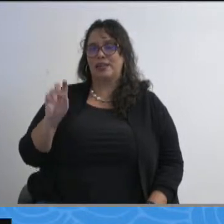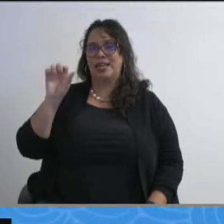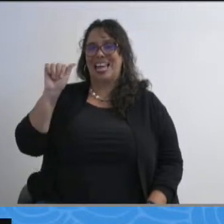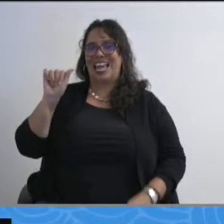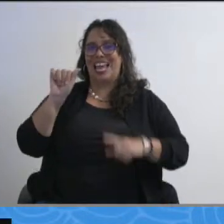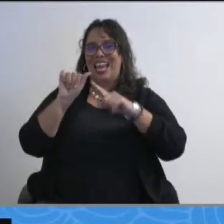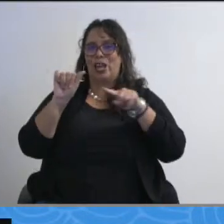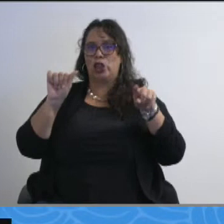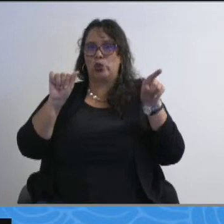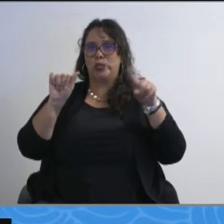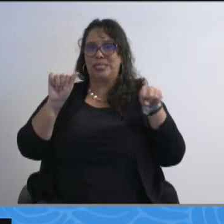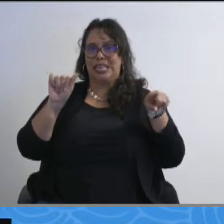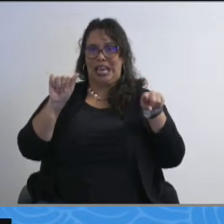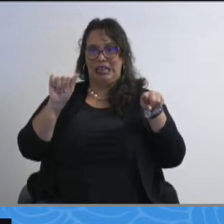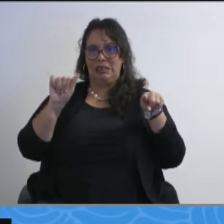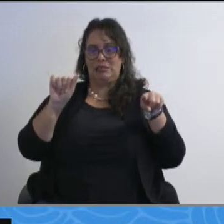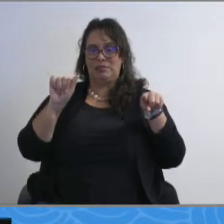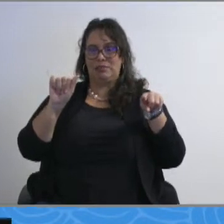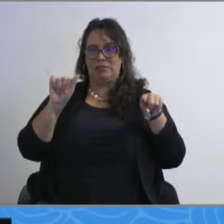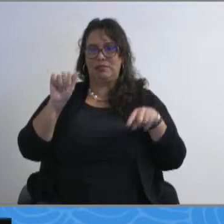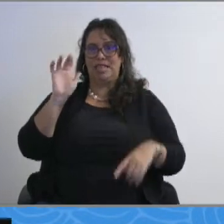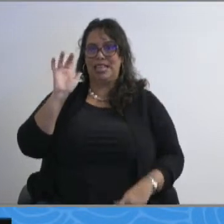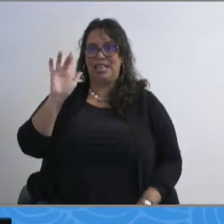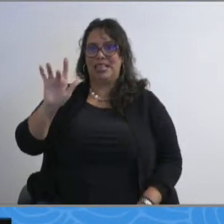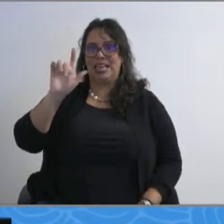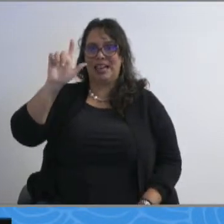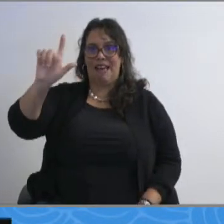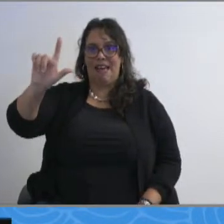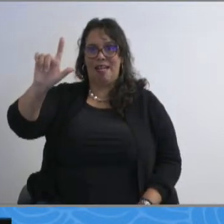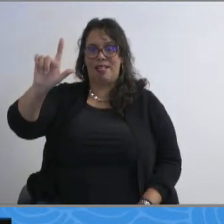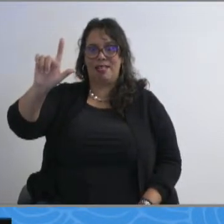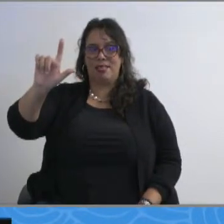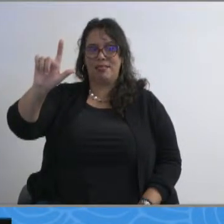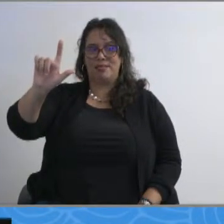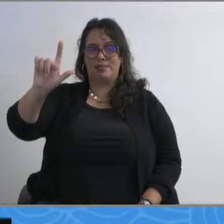Click on that. Click on "L" for LEA Plan,